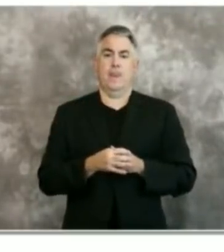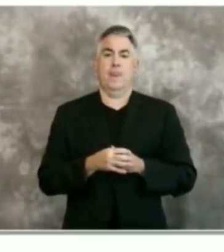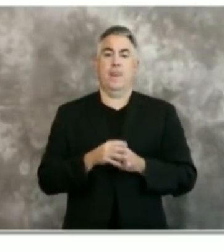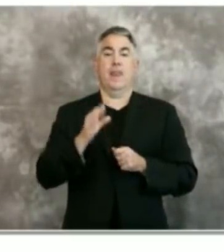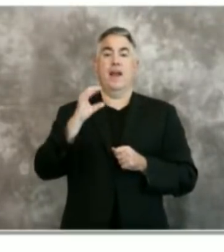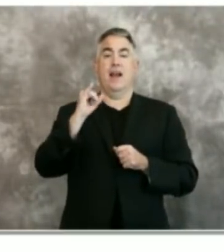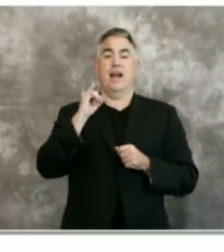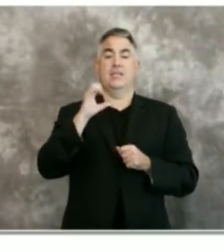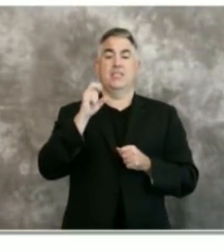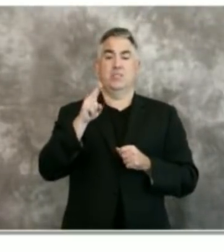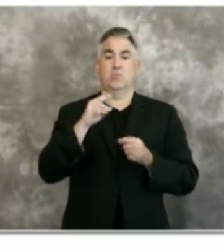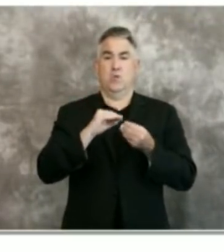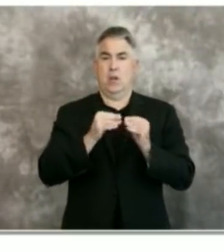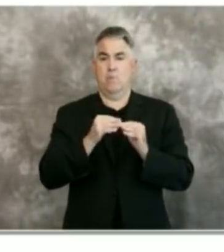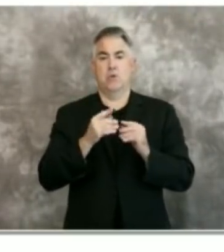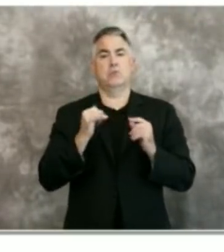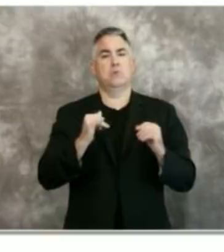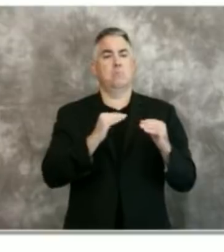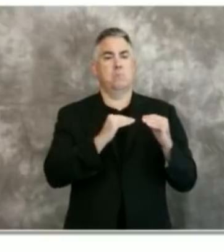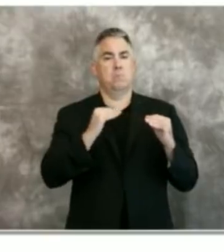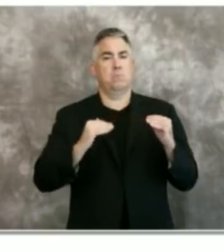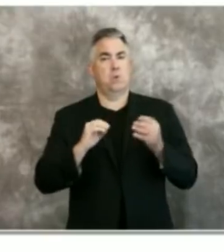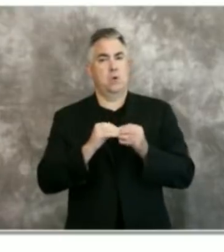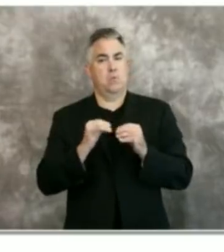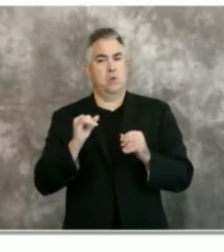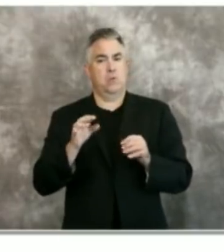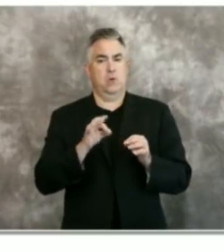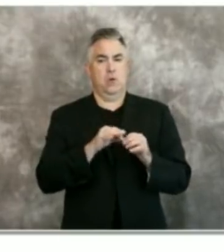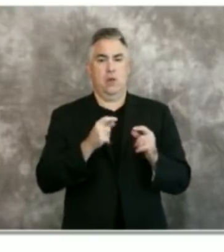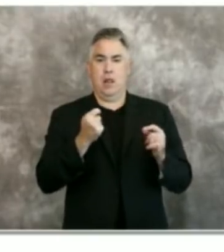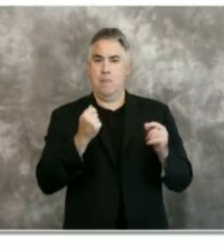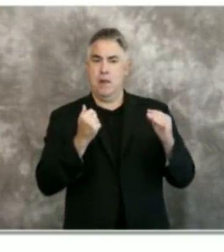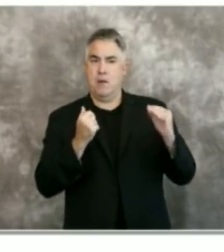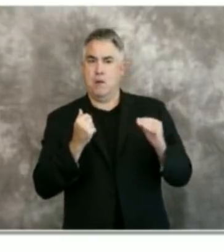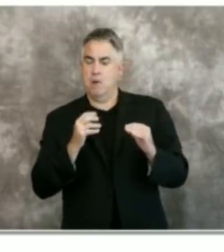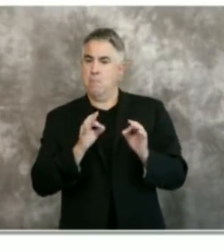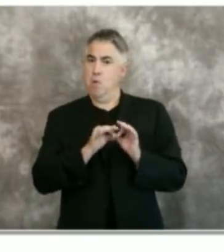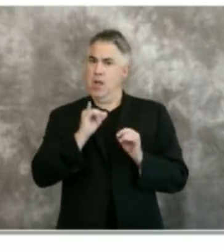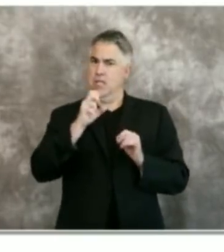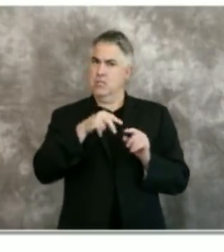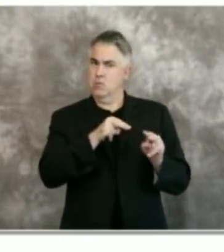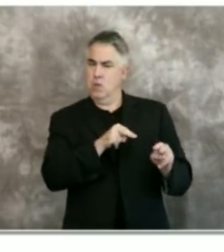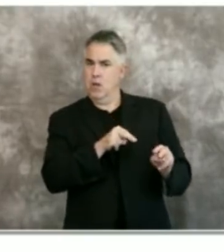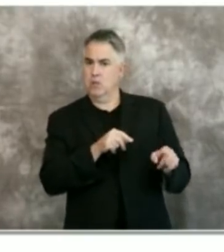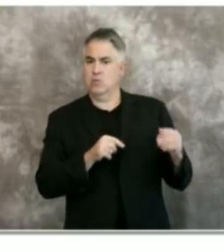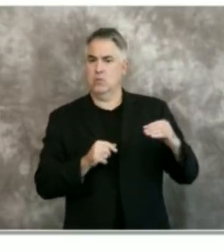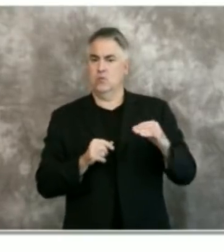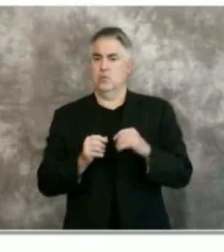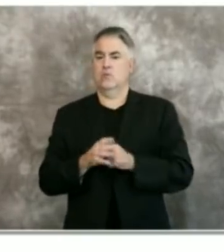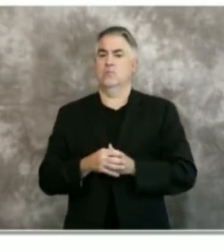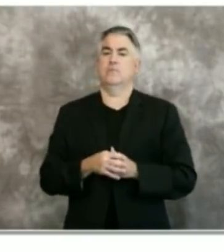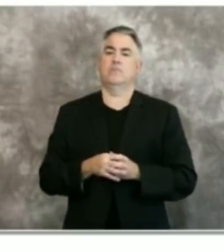WE KEEP GOING DOWN HERE THE NEXT ONE WILL BE OR HOSPITAL SENT US. AGAIN ALL RIGHT YOU NUMBERS VIRTUALLY THE SAME